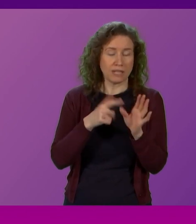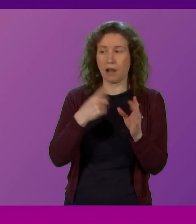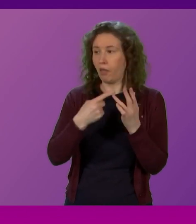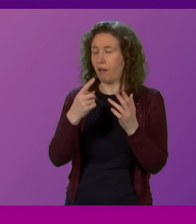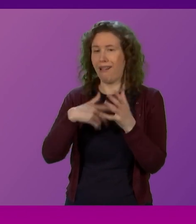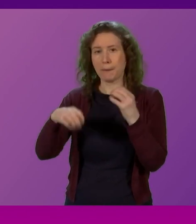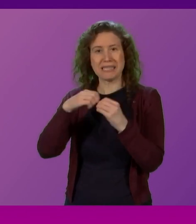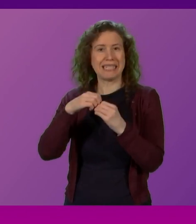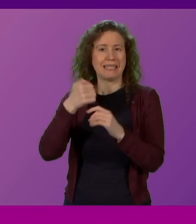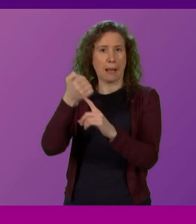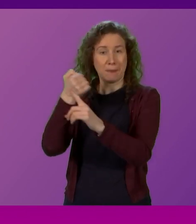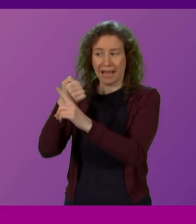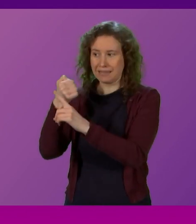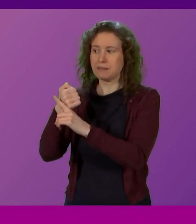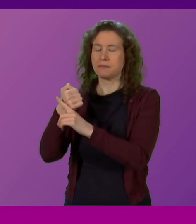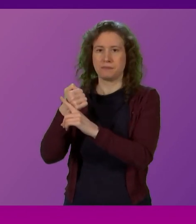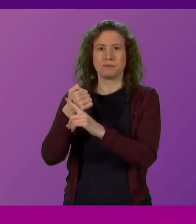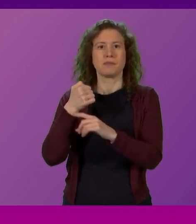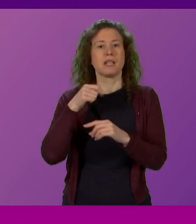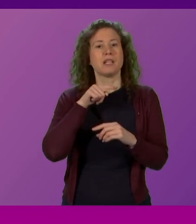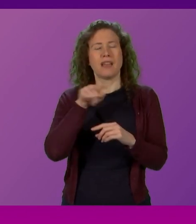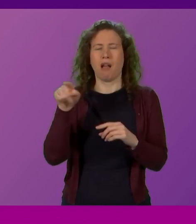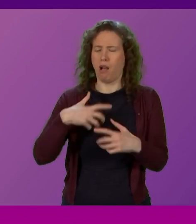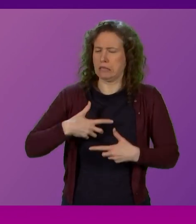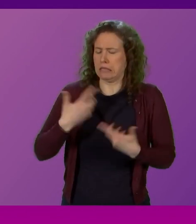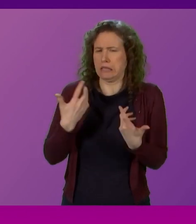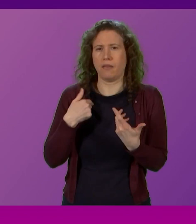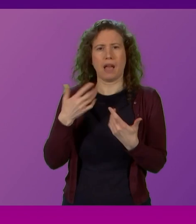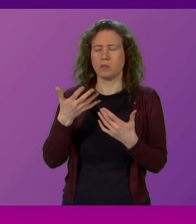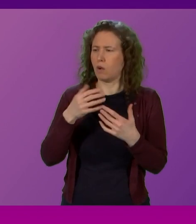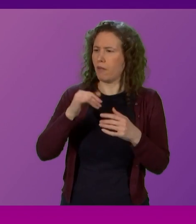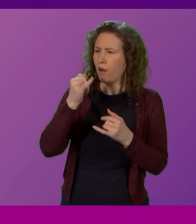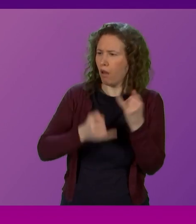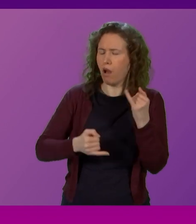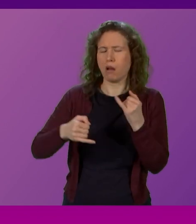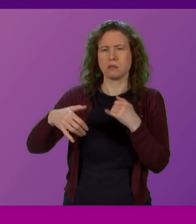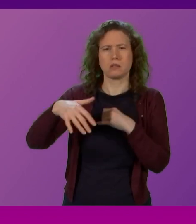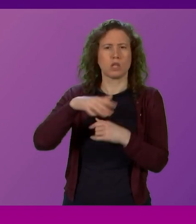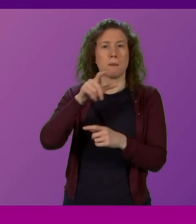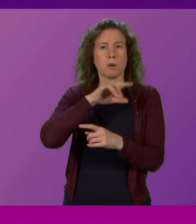They are angry that they face losing their community’s last remaining green space, St Fittick’s community park.